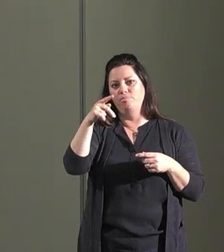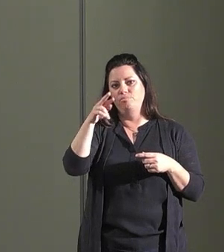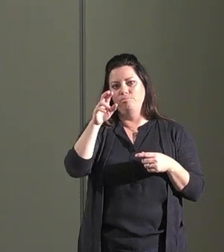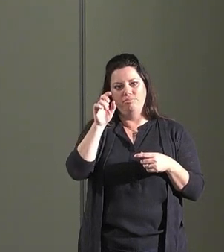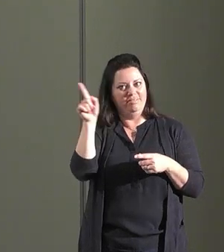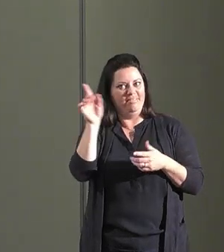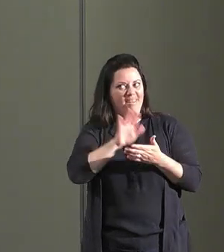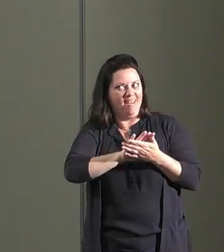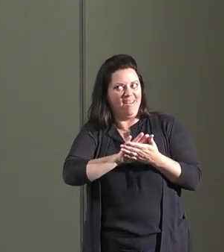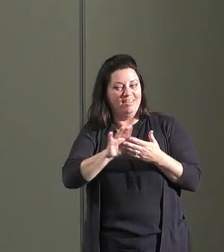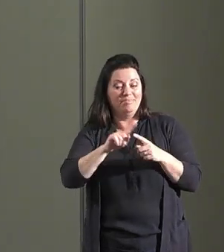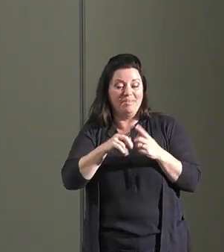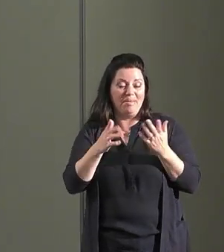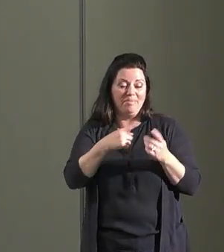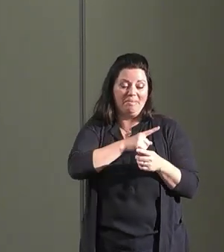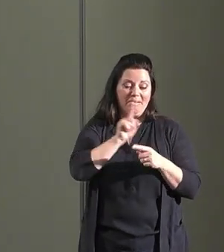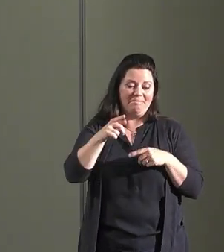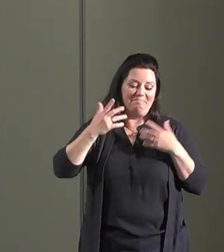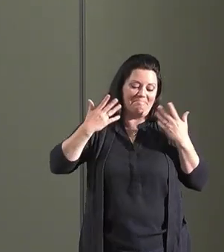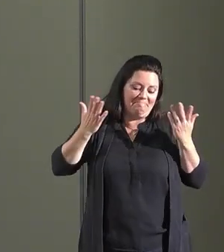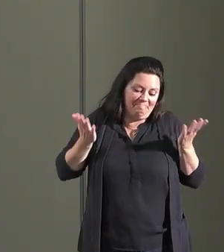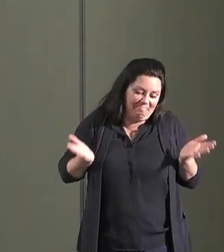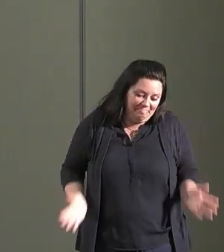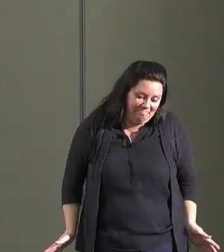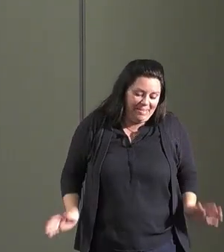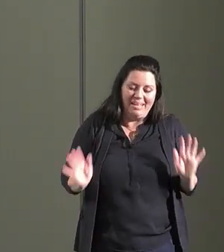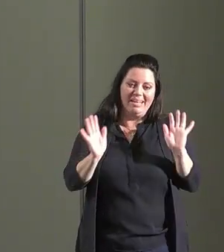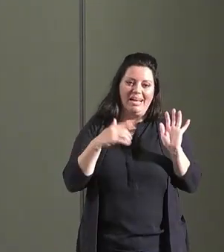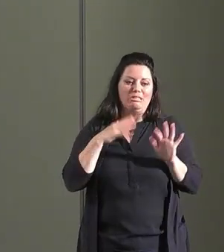Maybe something for -- I'm just throwing a couple things out there